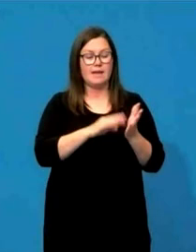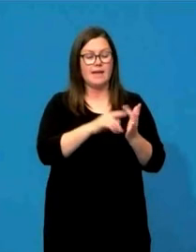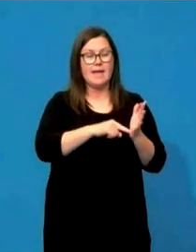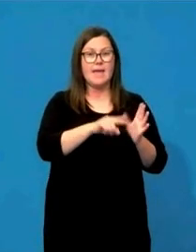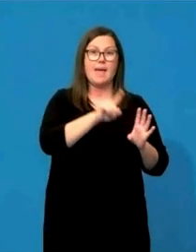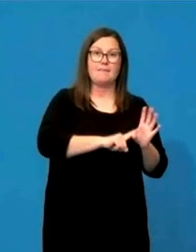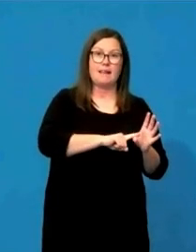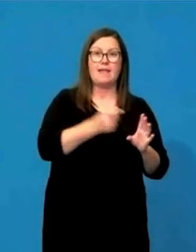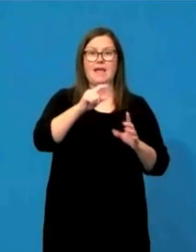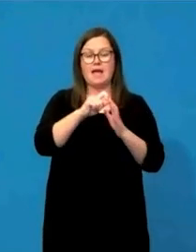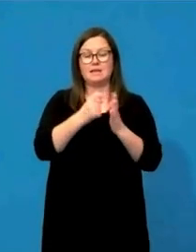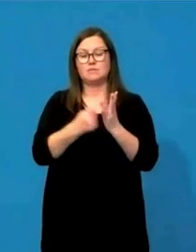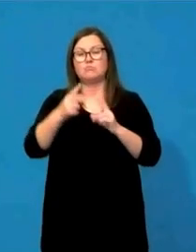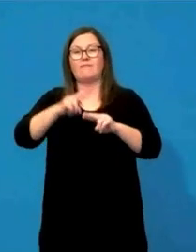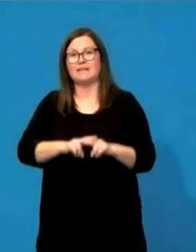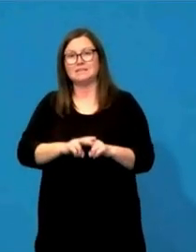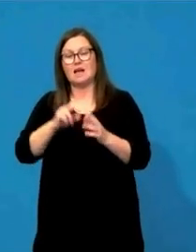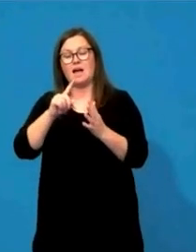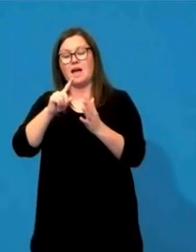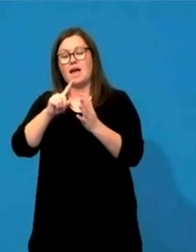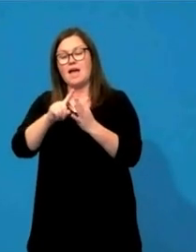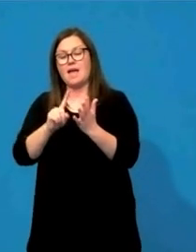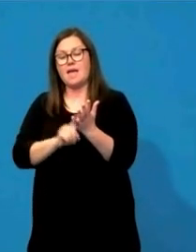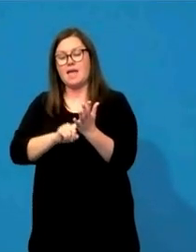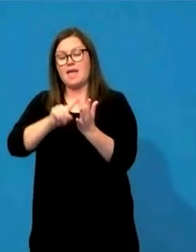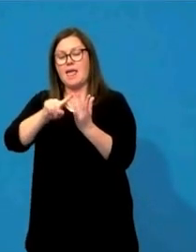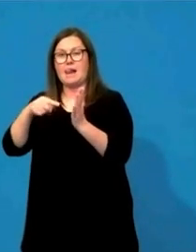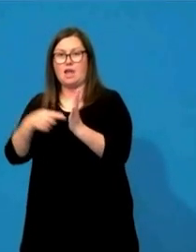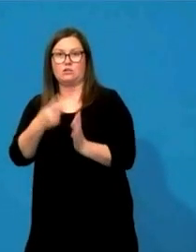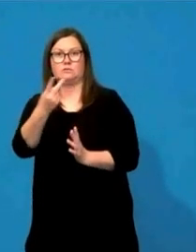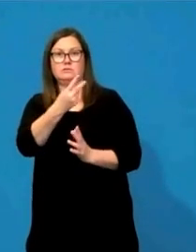for 12 years, to come up into the community and work with them on the Bigiswun Kid